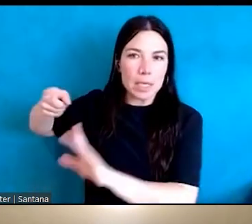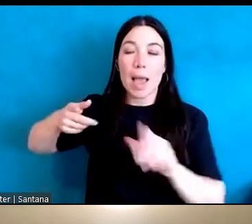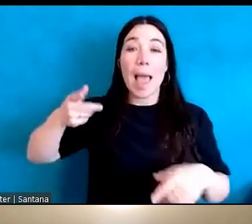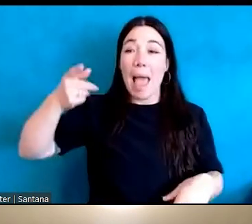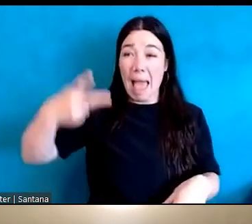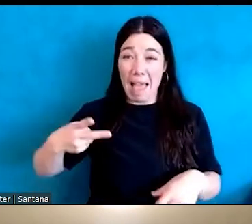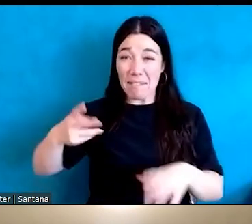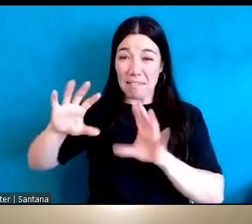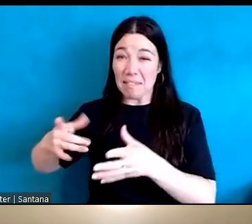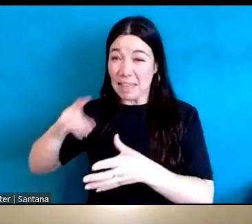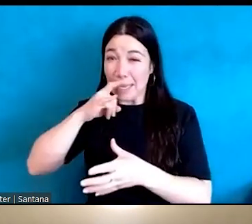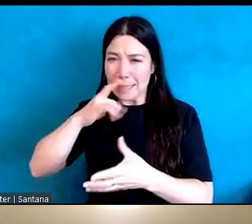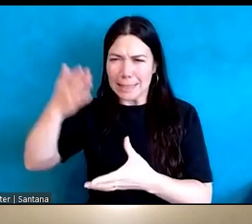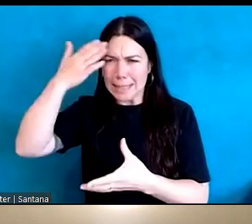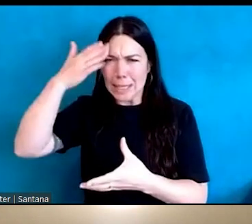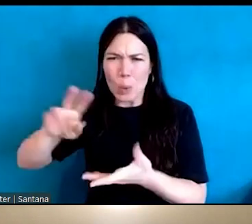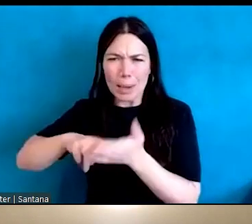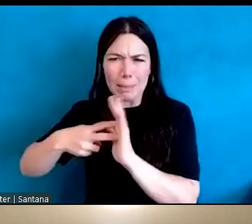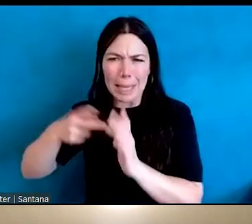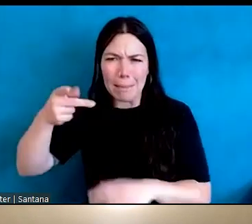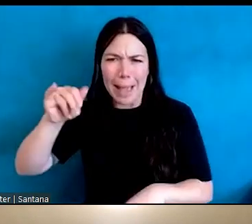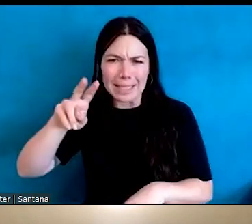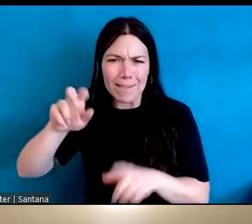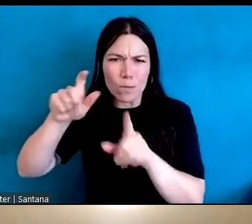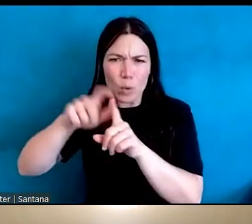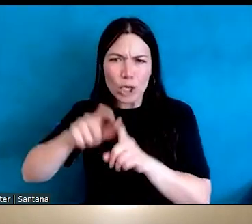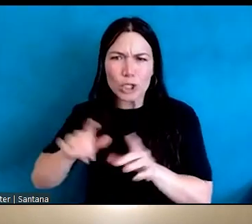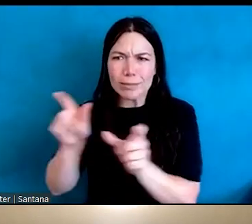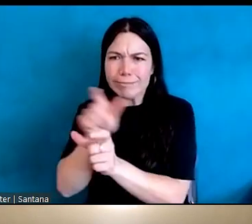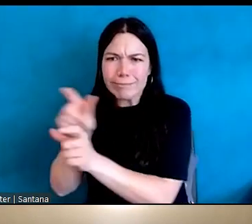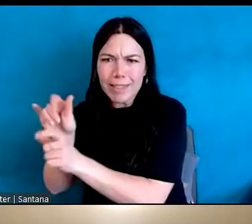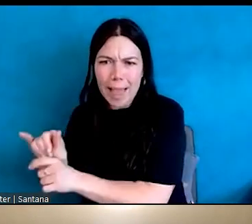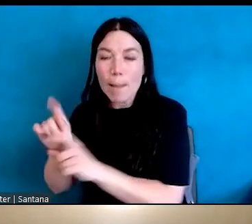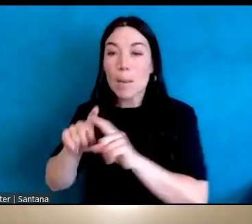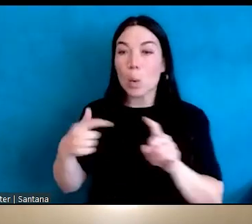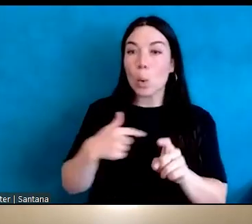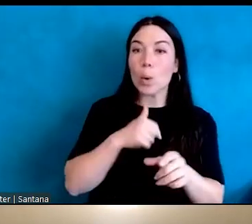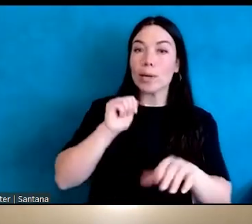When we created a homogenous group at three of the children who who knew the passive,